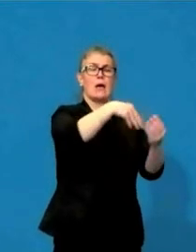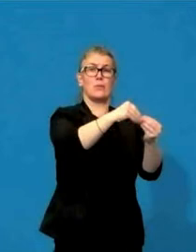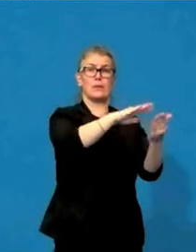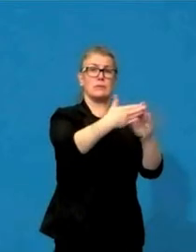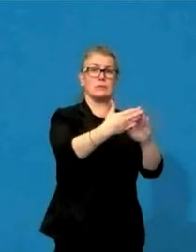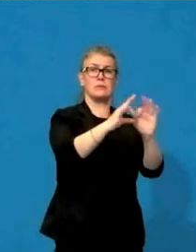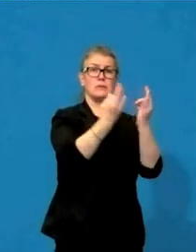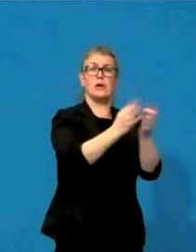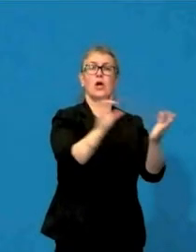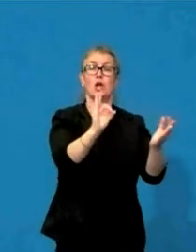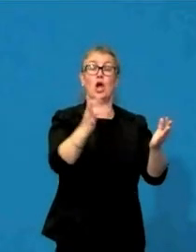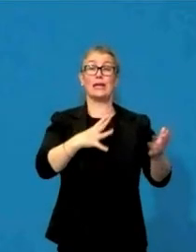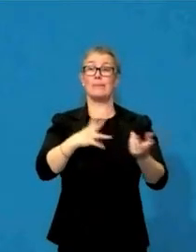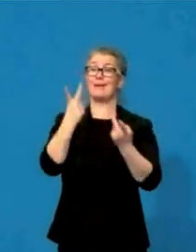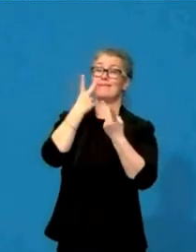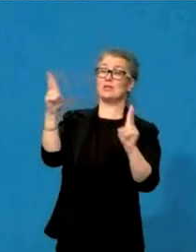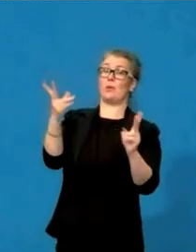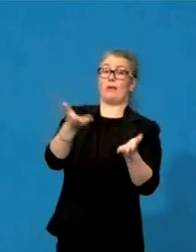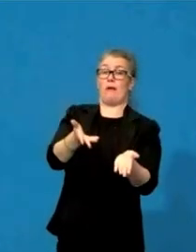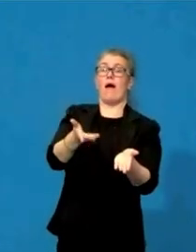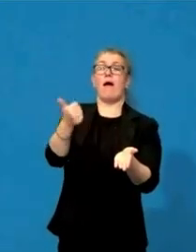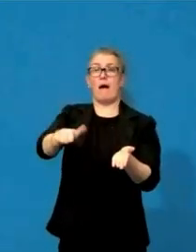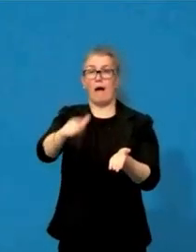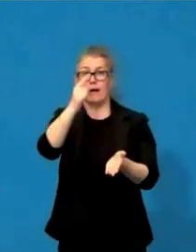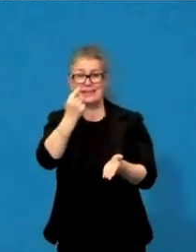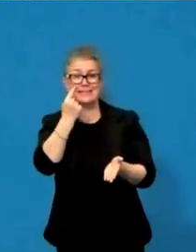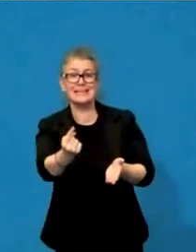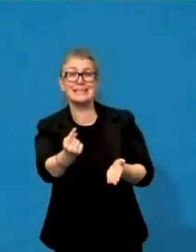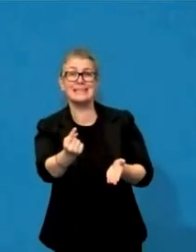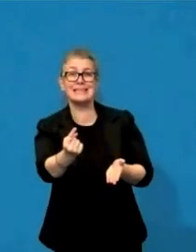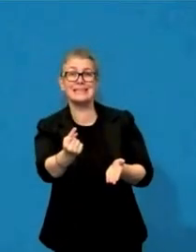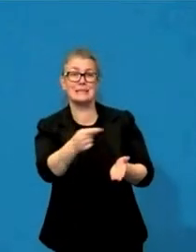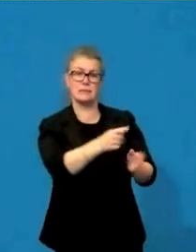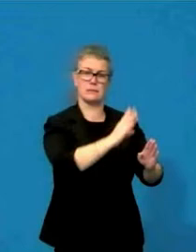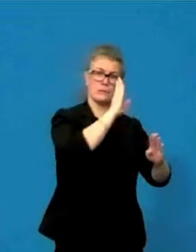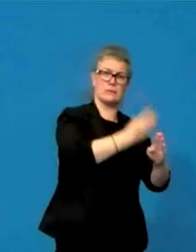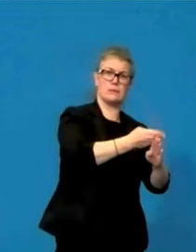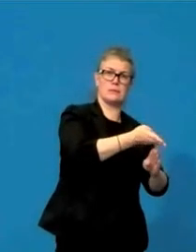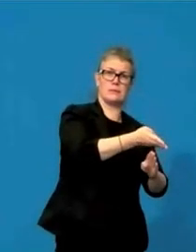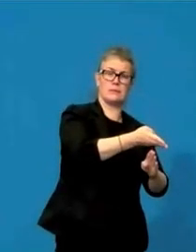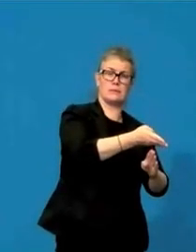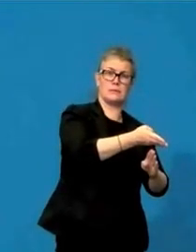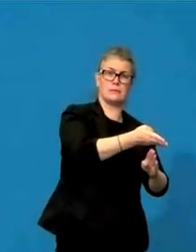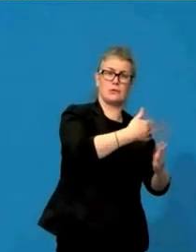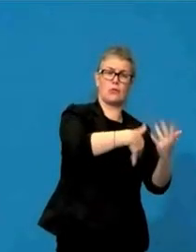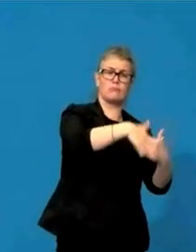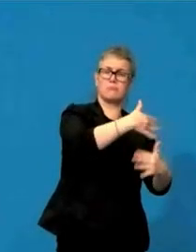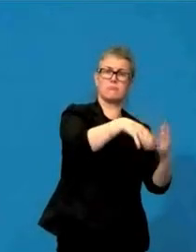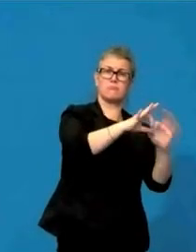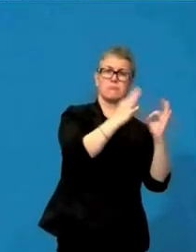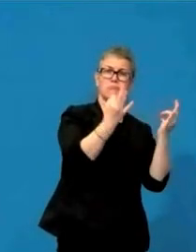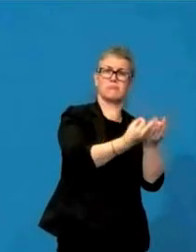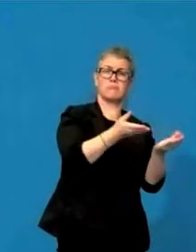It needs to be there where people can see it, not in an organisation that, you know,